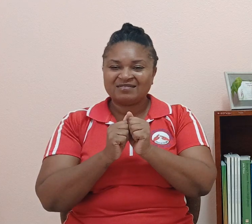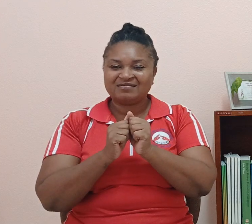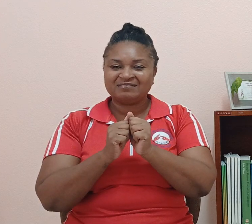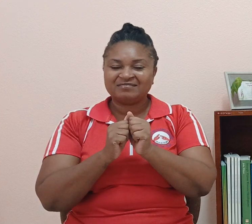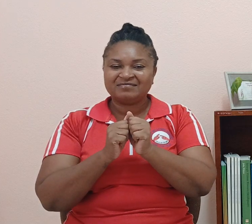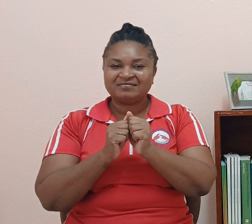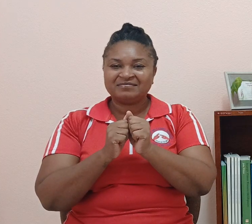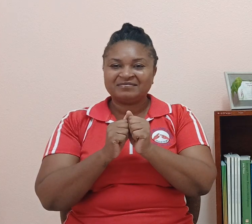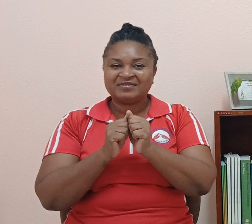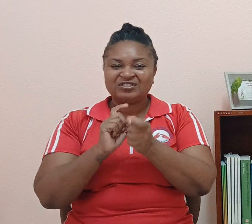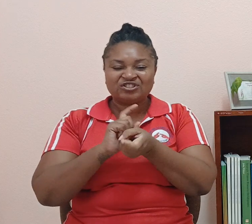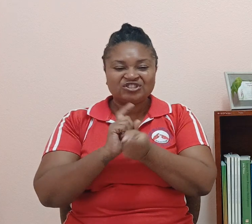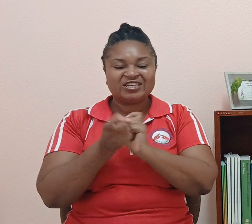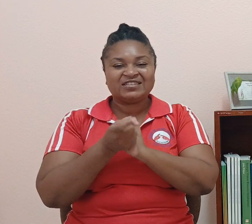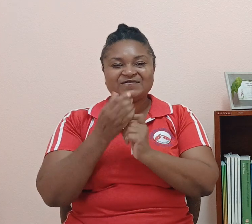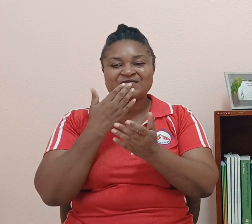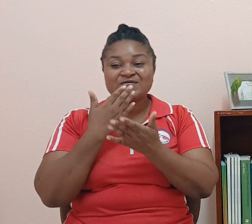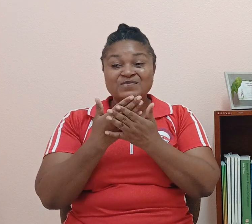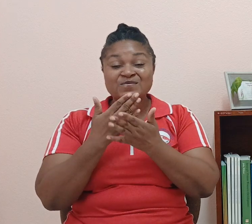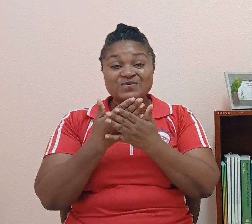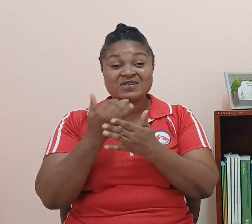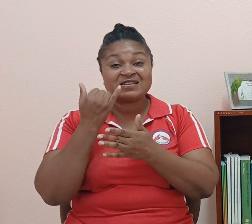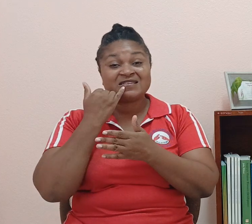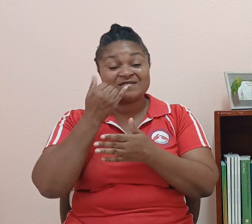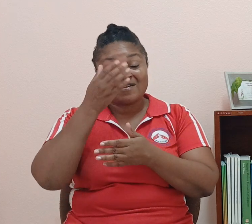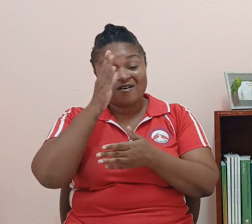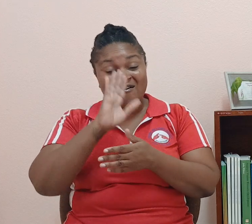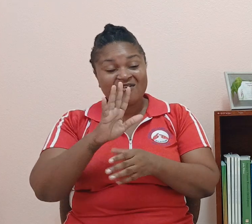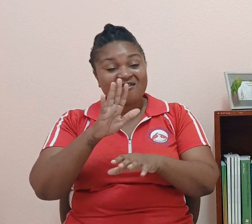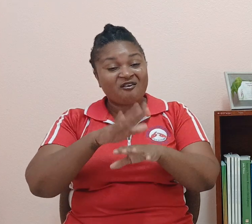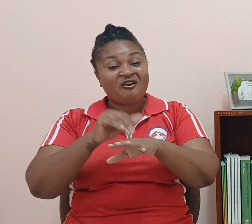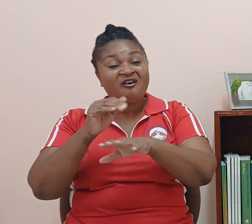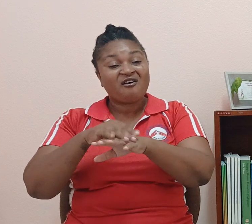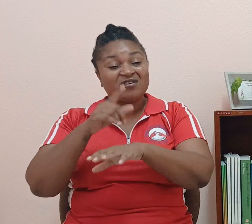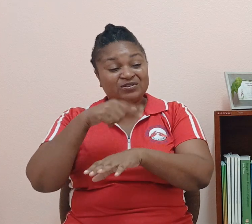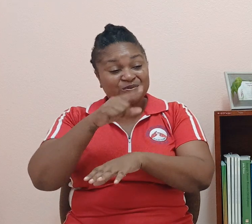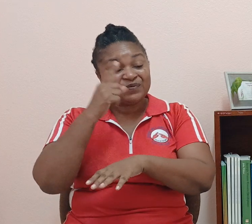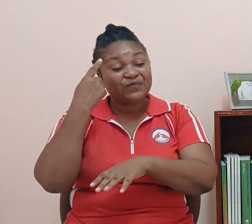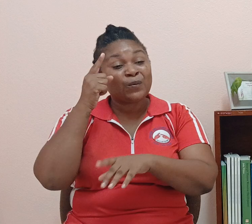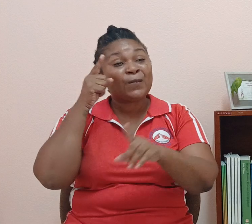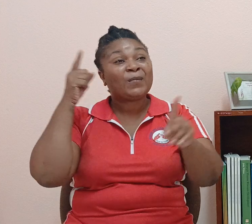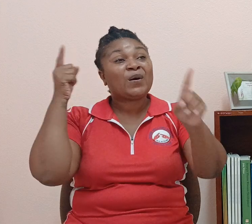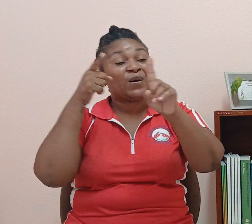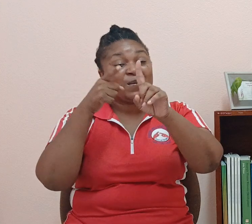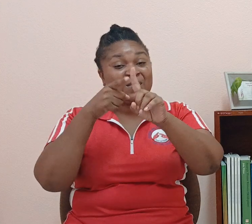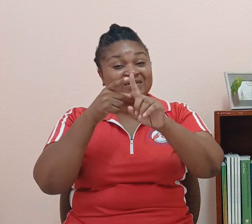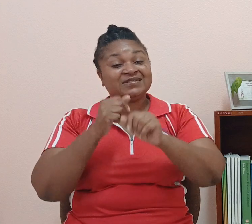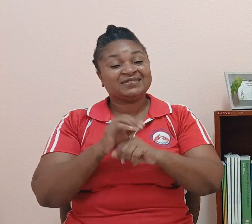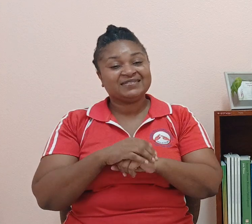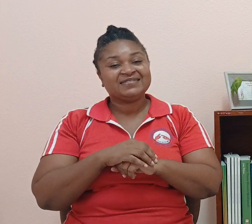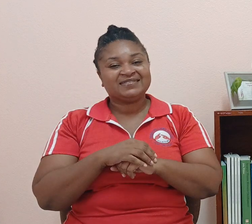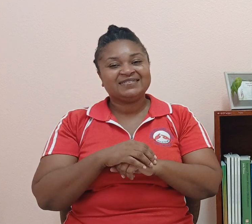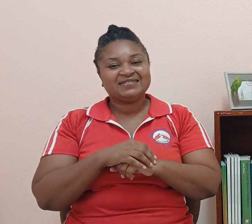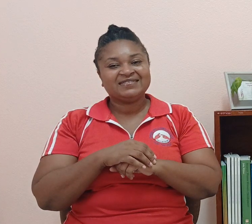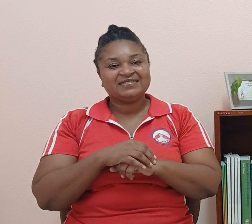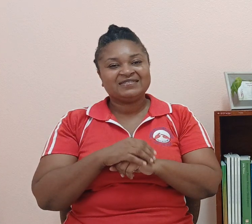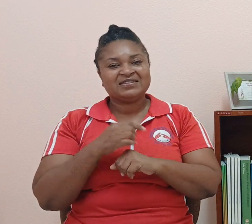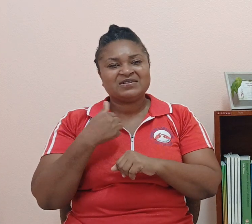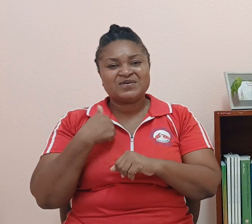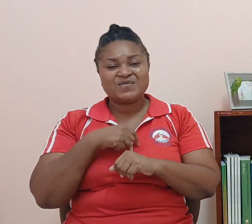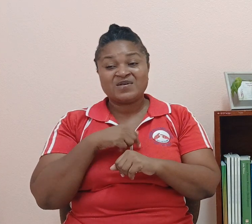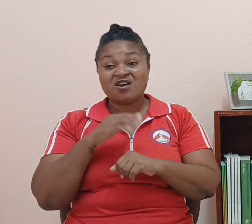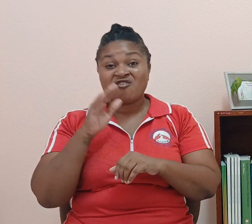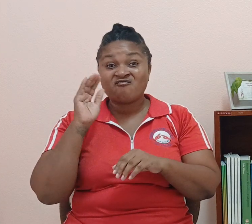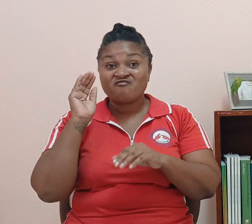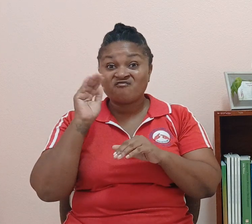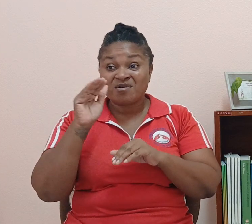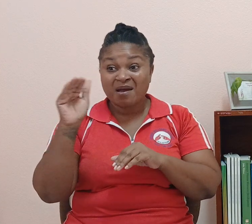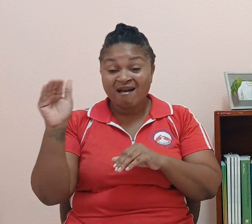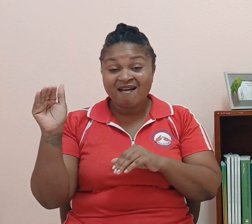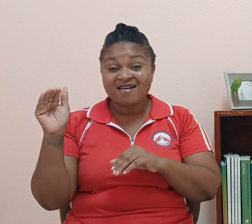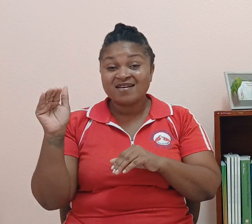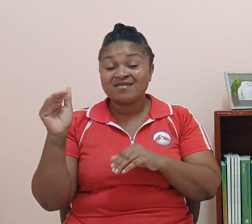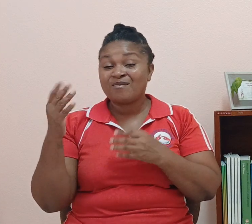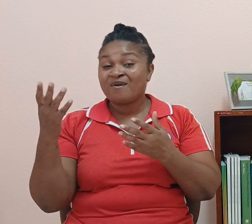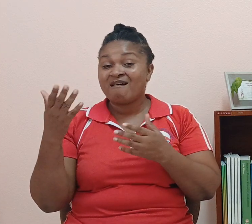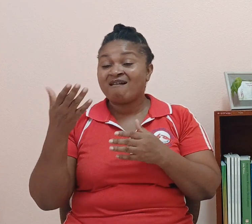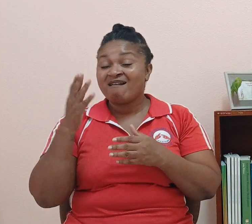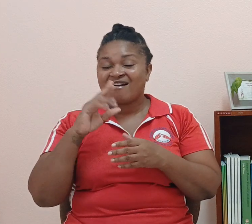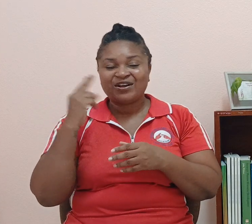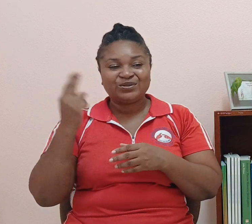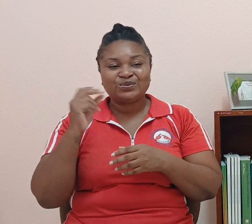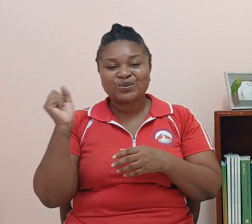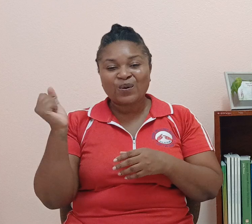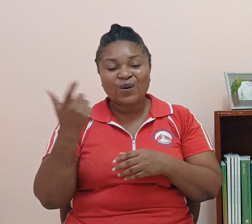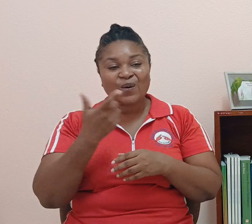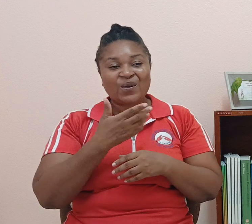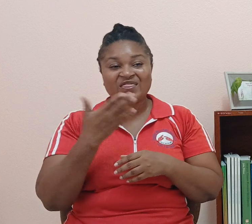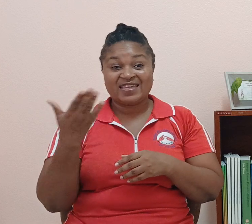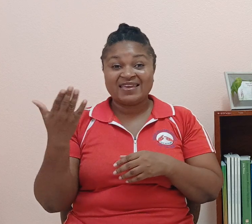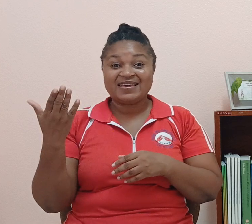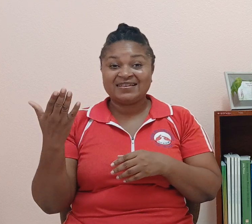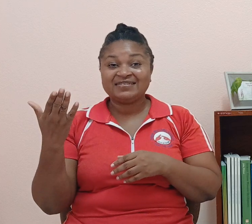for those who are called according to his purpose. We are reminded that God uses all things and all